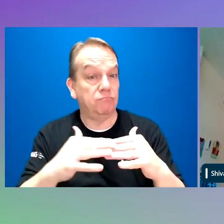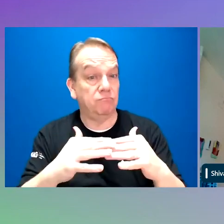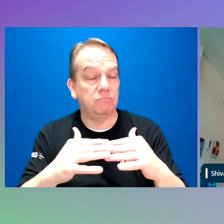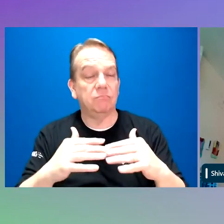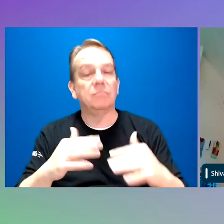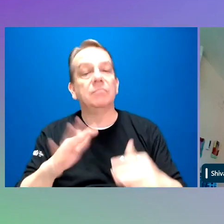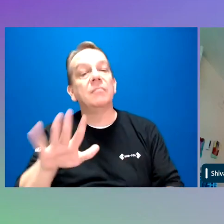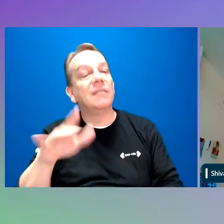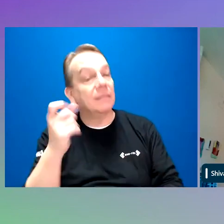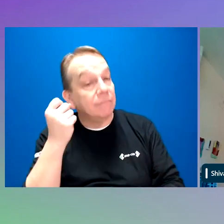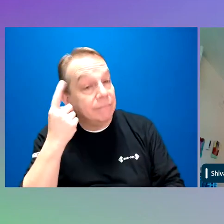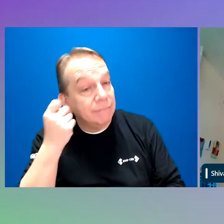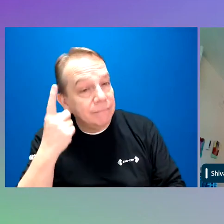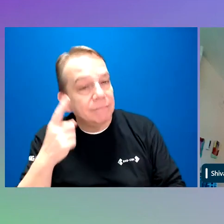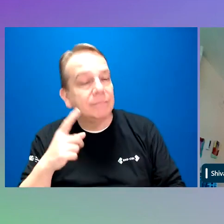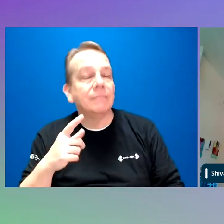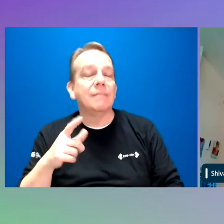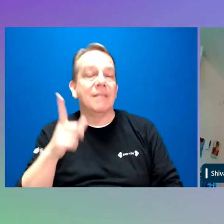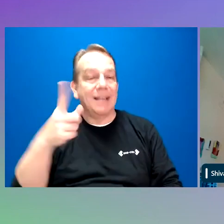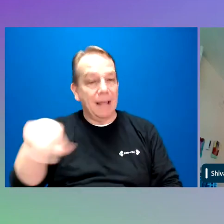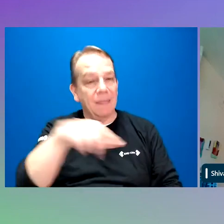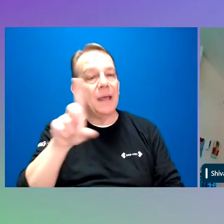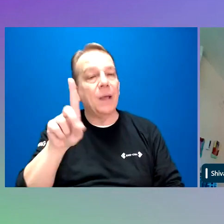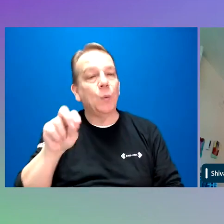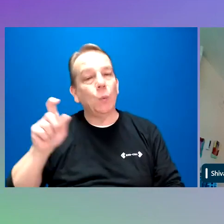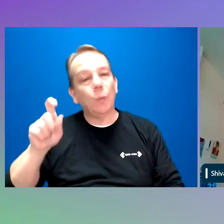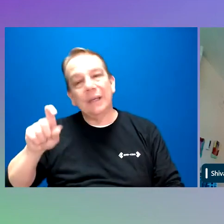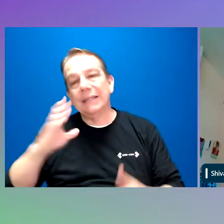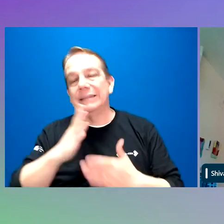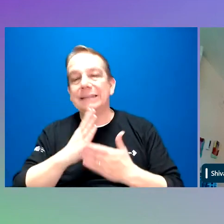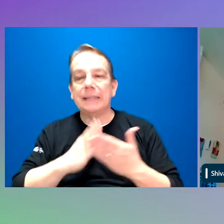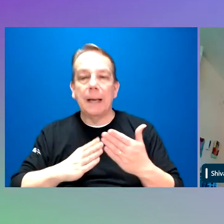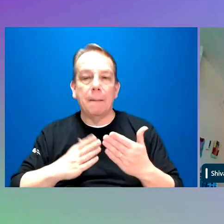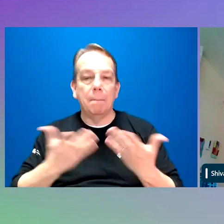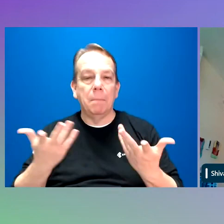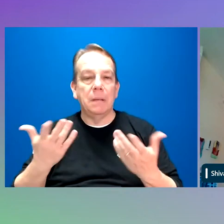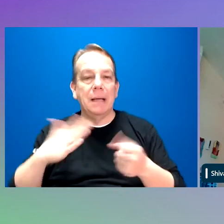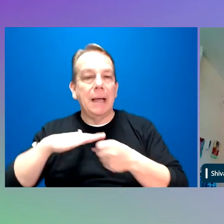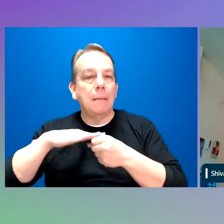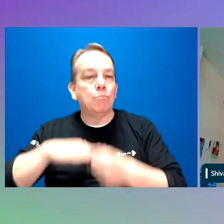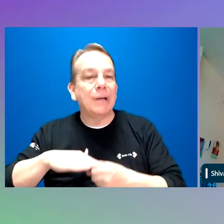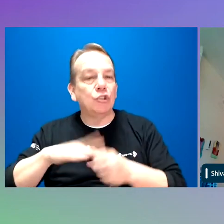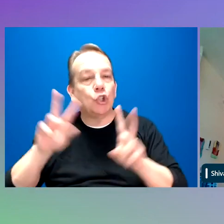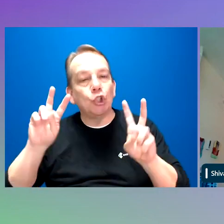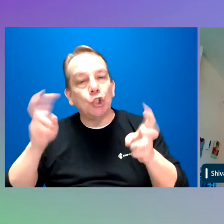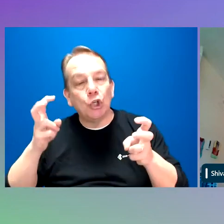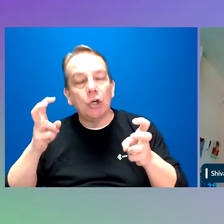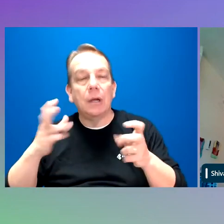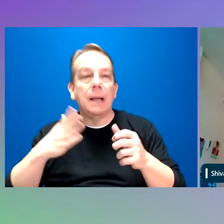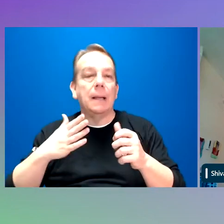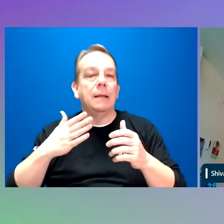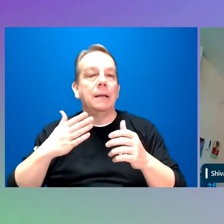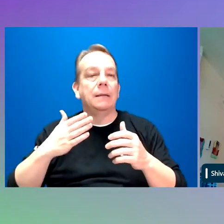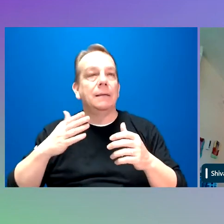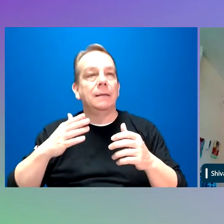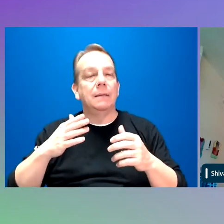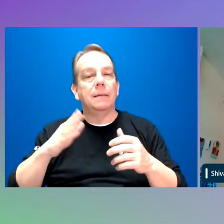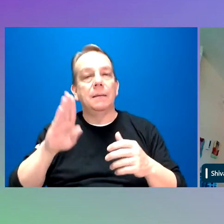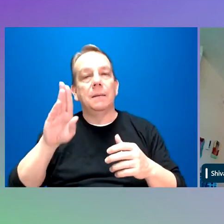the same time, they do need, um, some, some pressure, some buy in